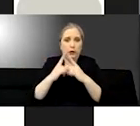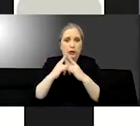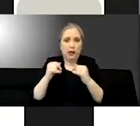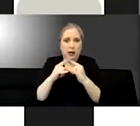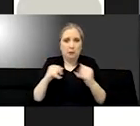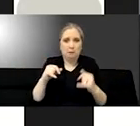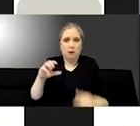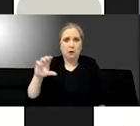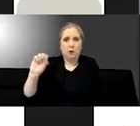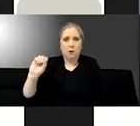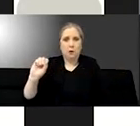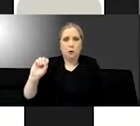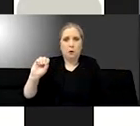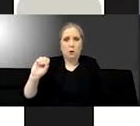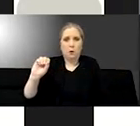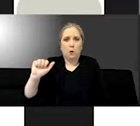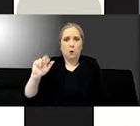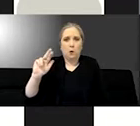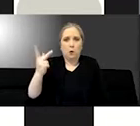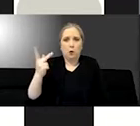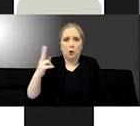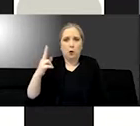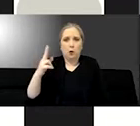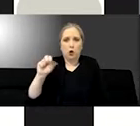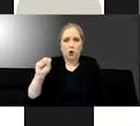Yeah, the time that the film was made, there were no kids I think younger than 12 or 13?